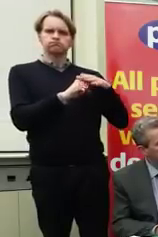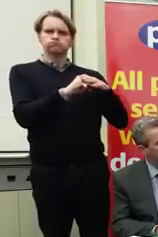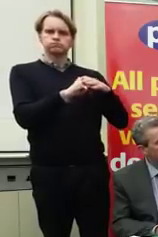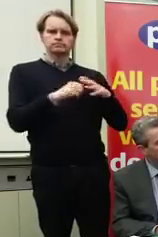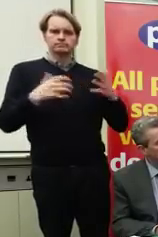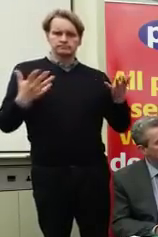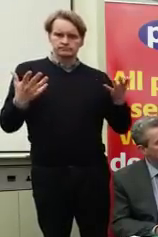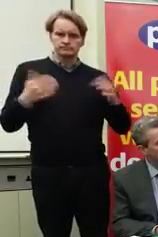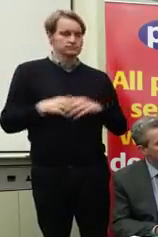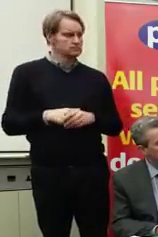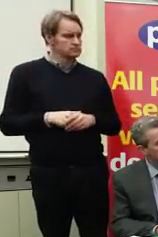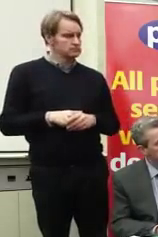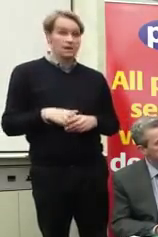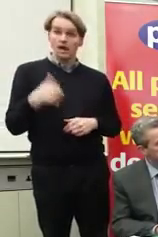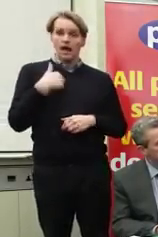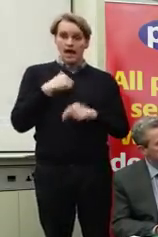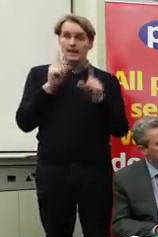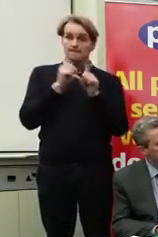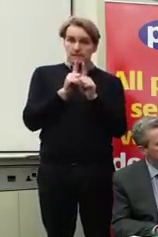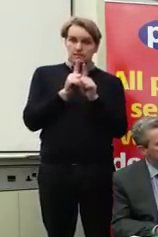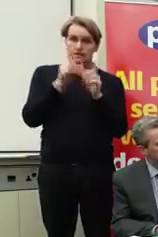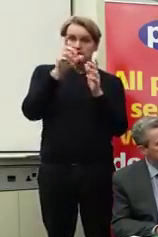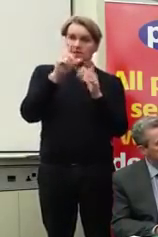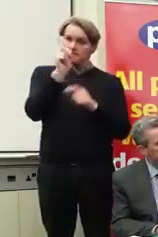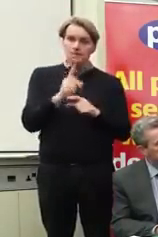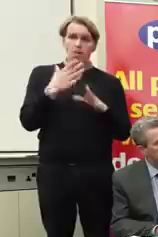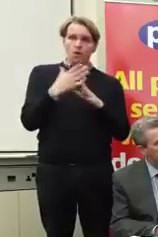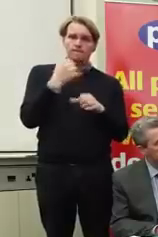of them show me their pay slips, this is what I earn at the moment and this is how much I've lost